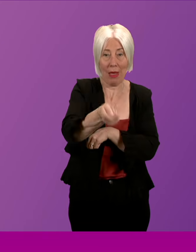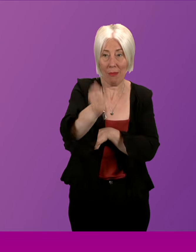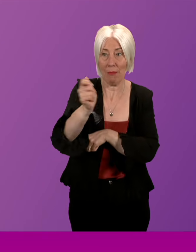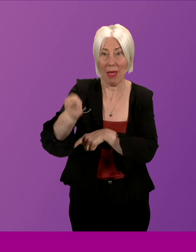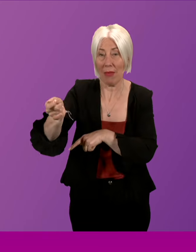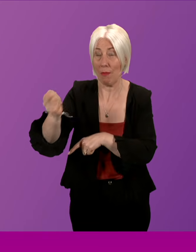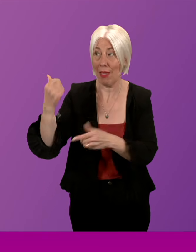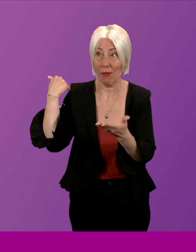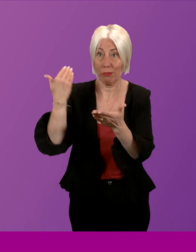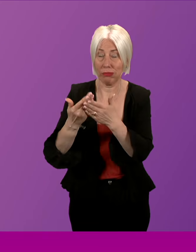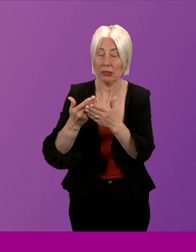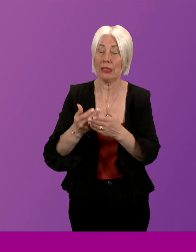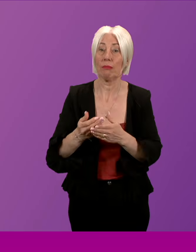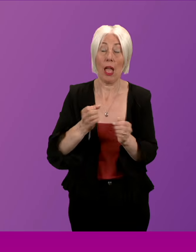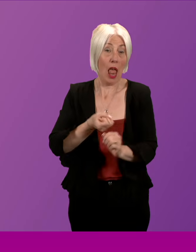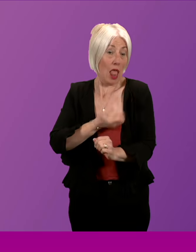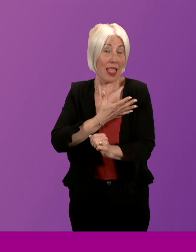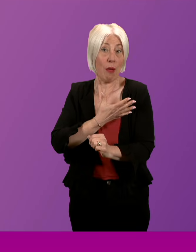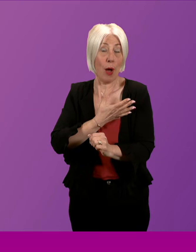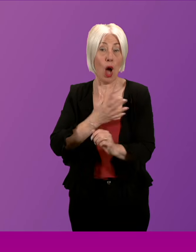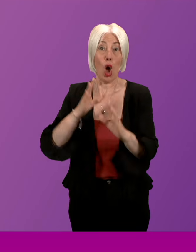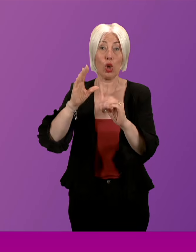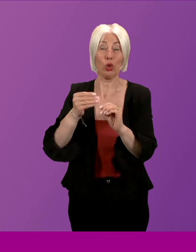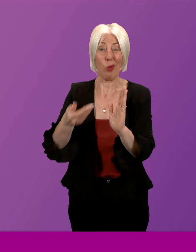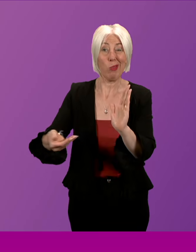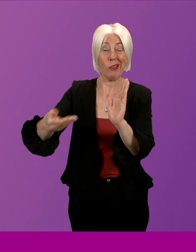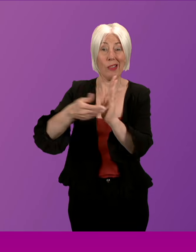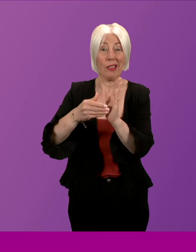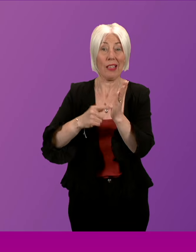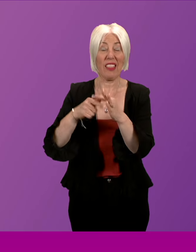but Labour will not scrap the energy profits levy that is costing 1,000 jobs a month,